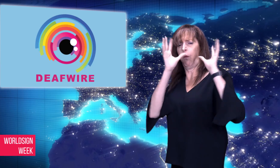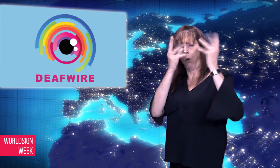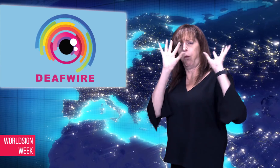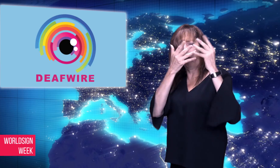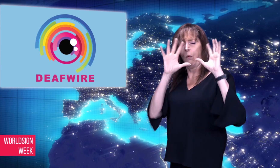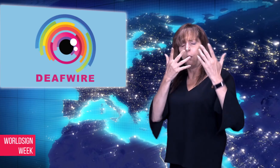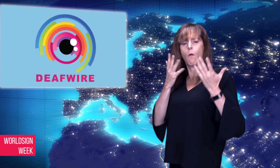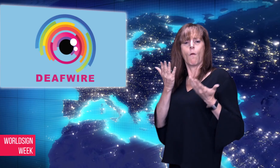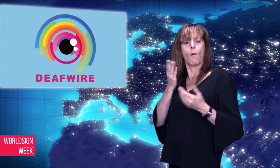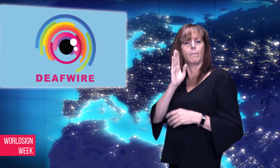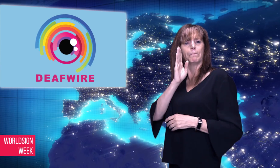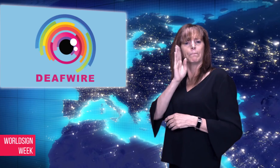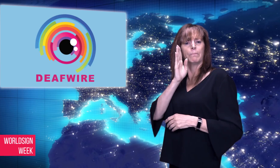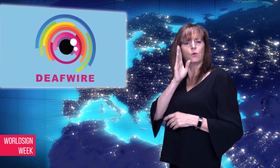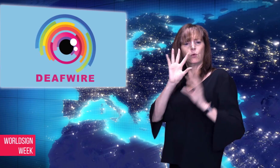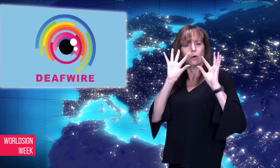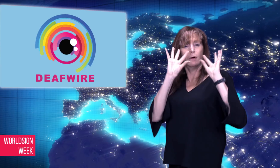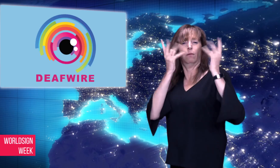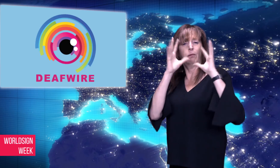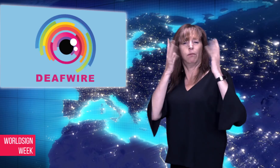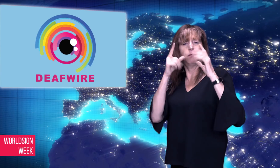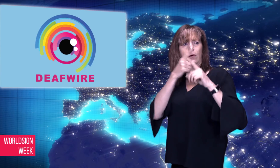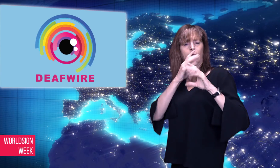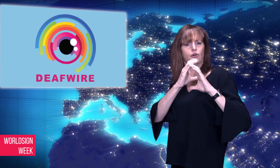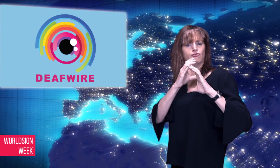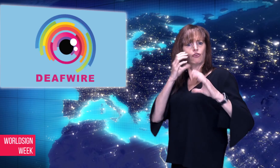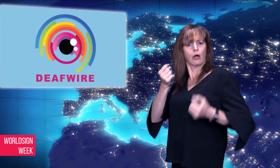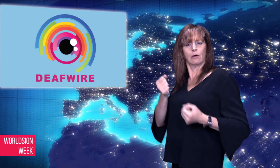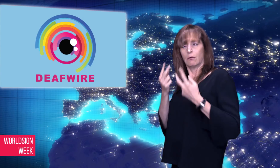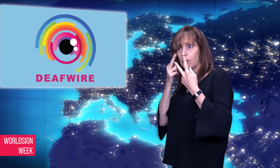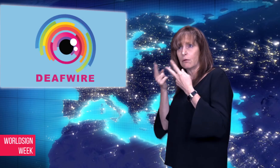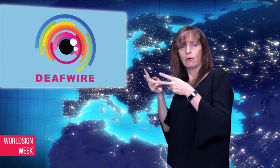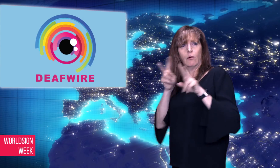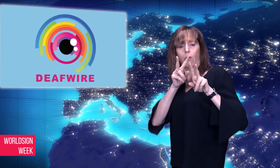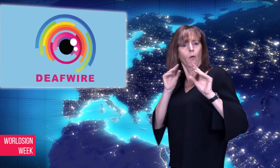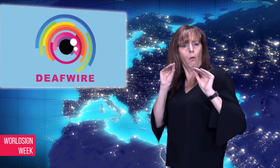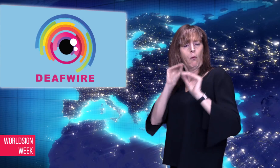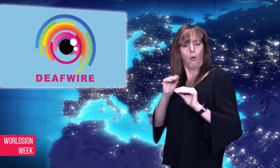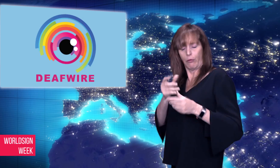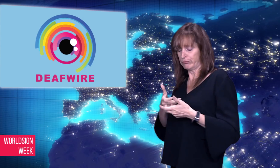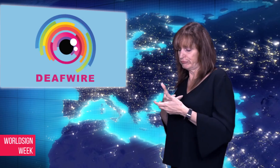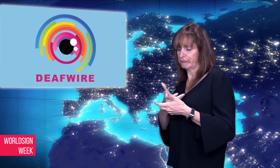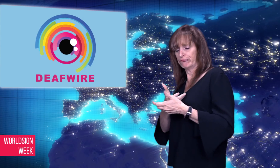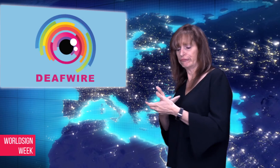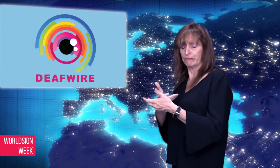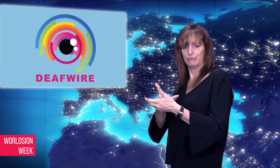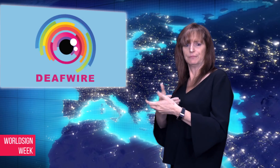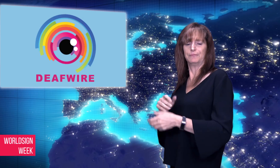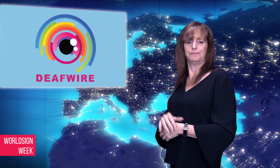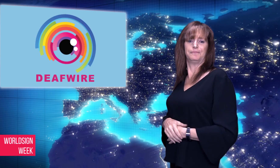swerved but could not avoid Matthew. The fire crew tried CPR but